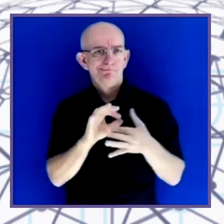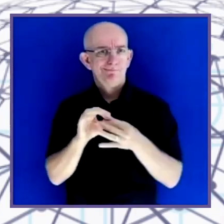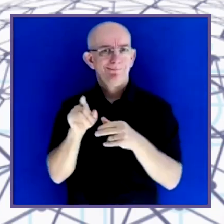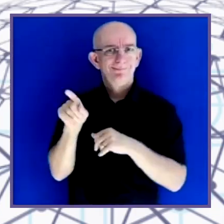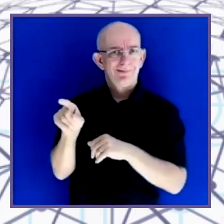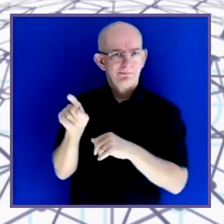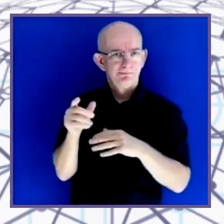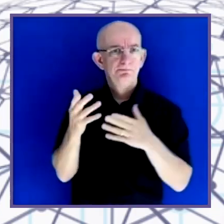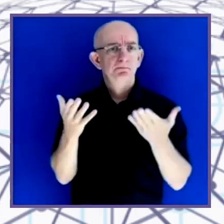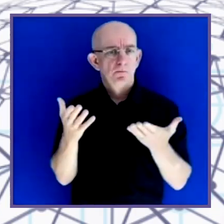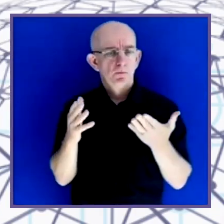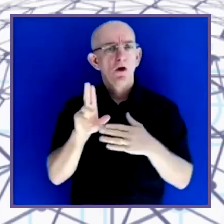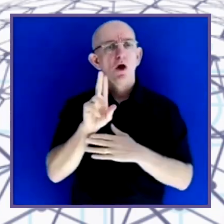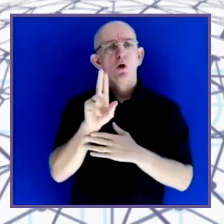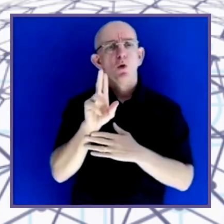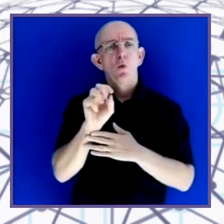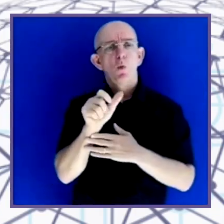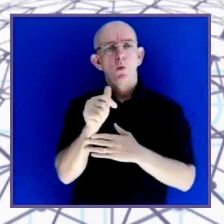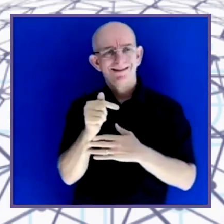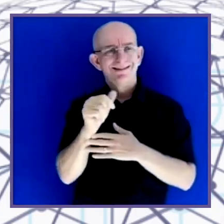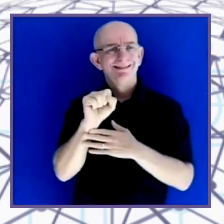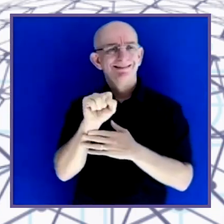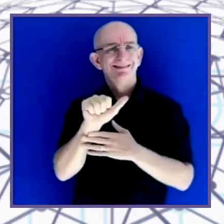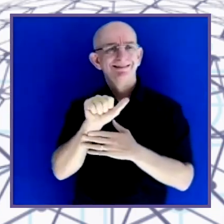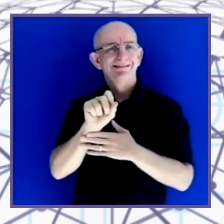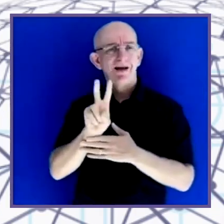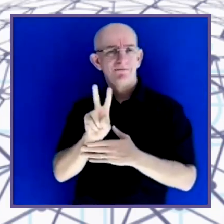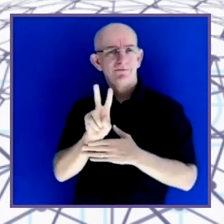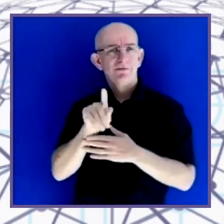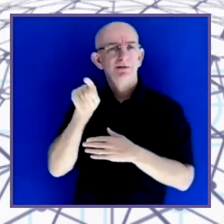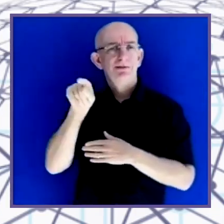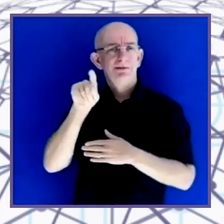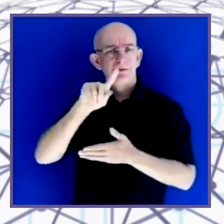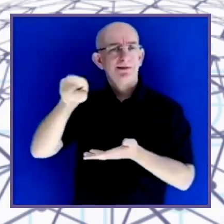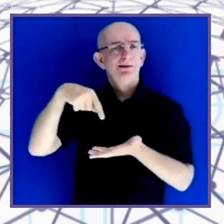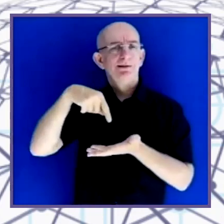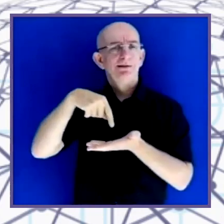Just a follow on remark to that. Thank you. Thank you. Thanks for the opportunity Ian.